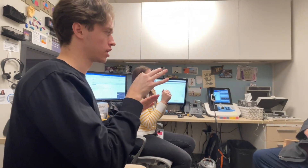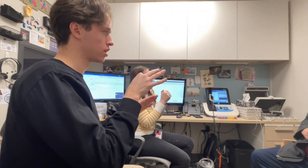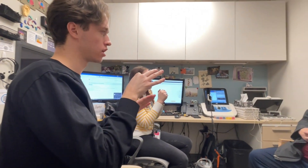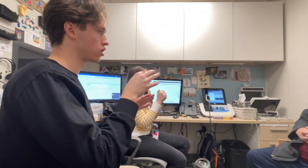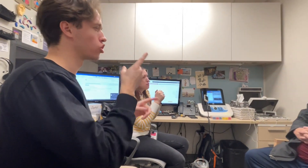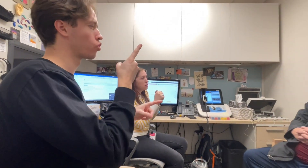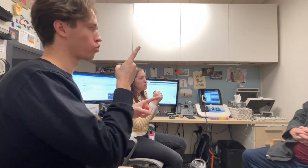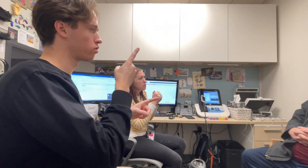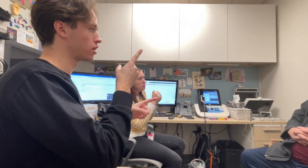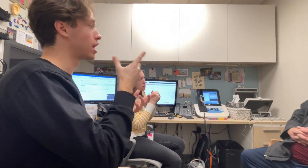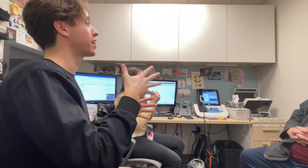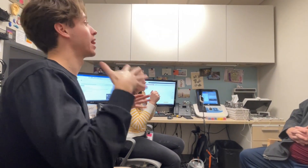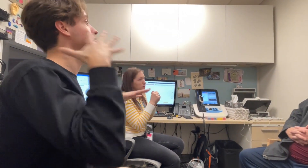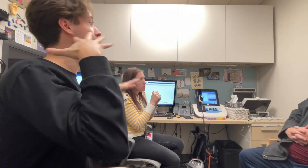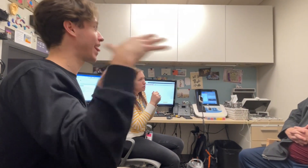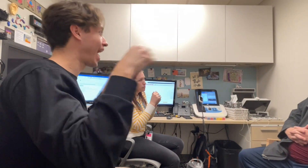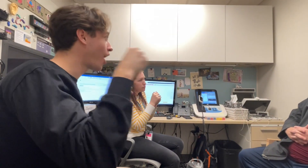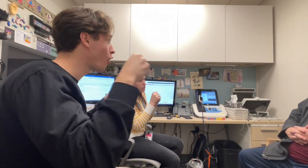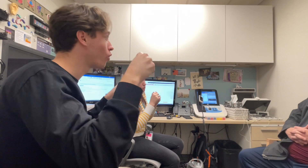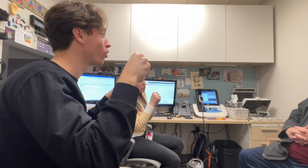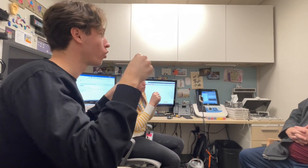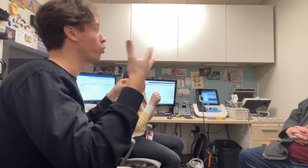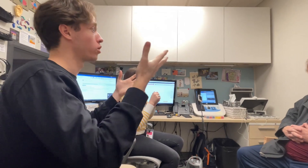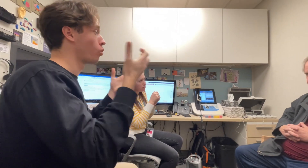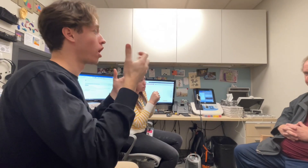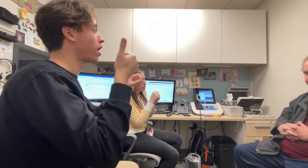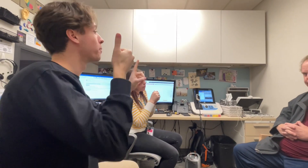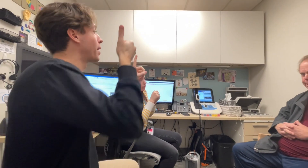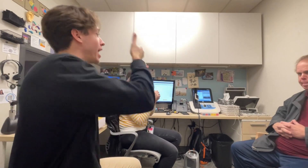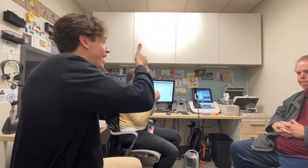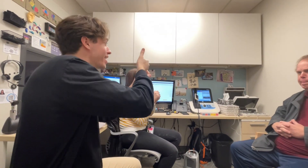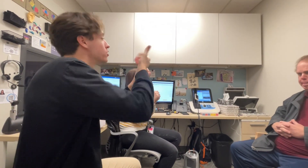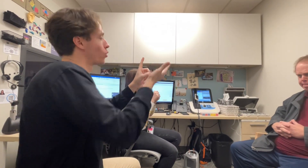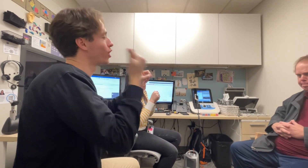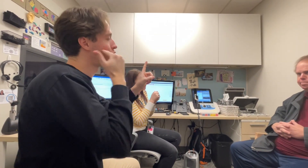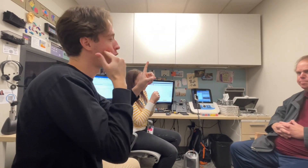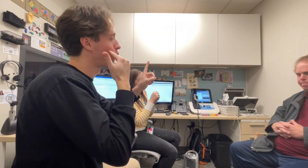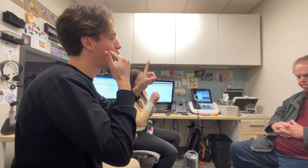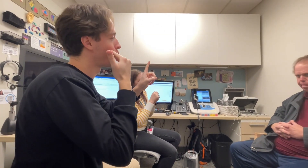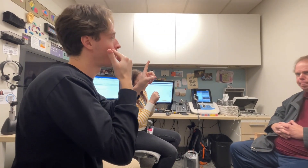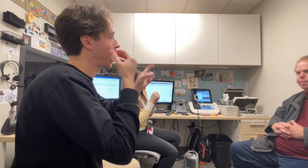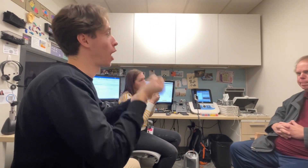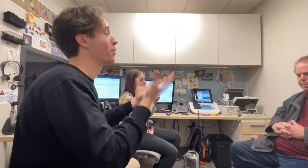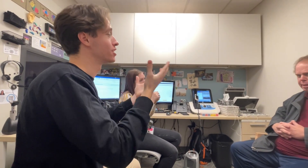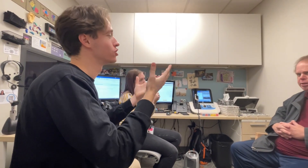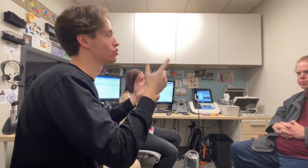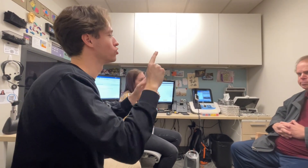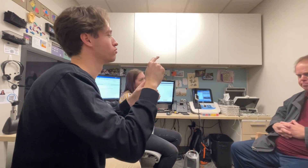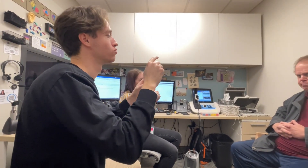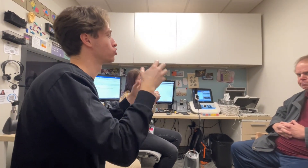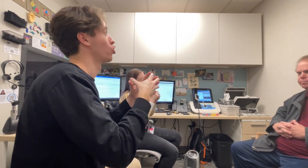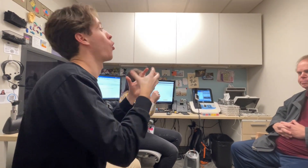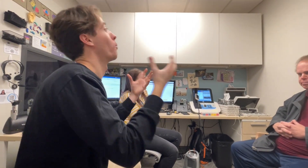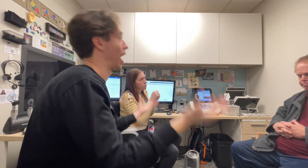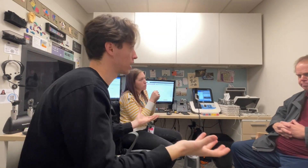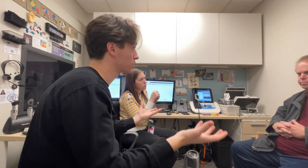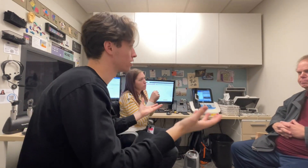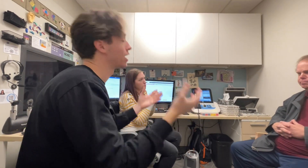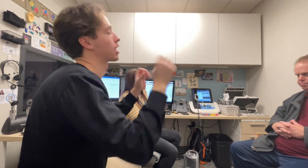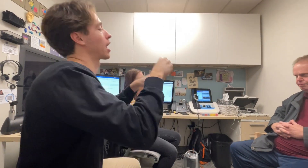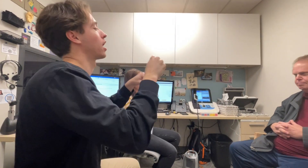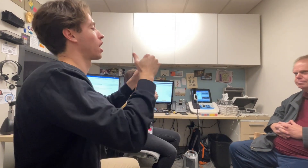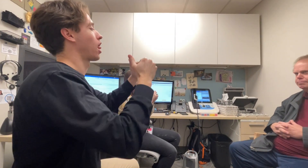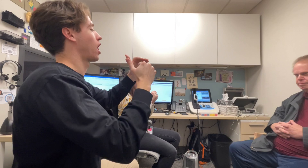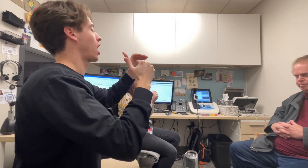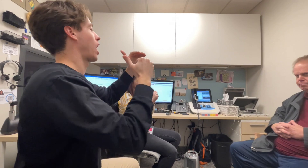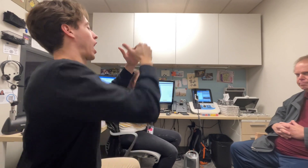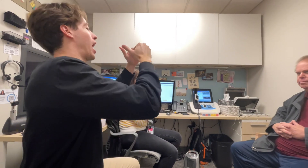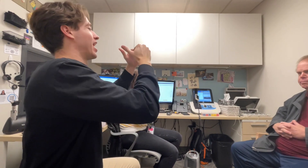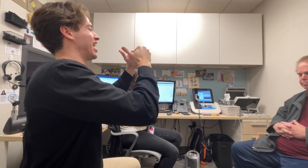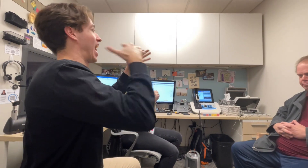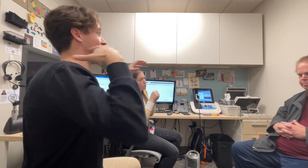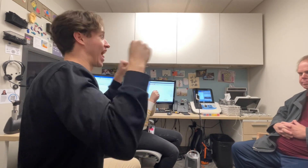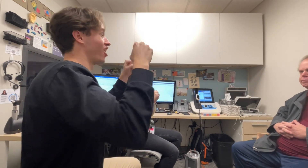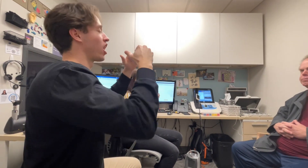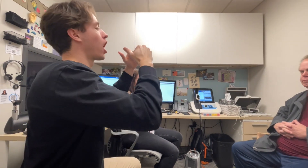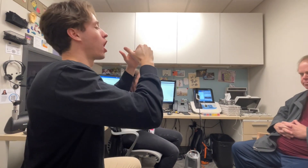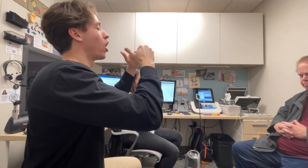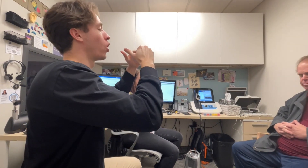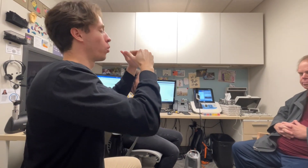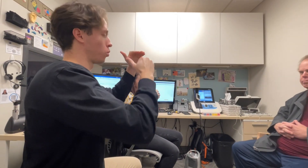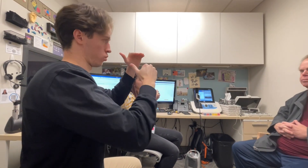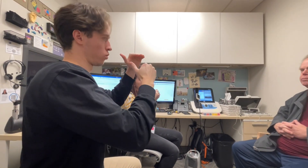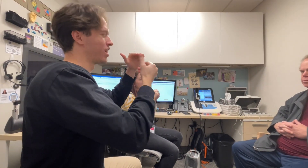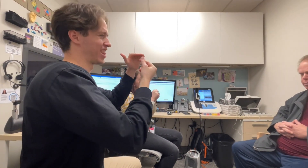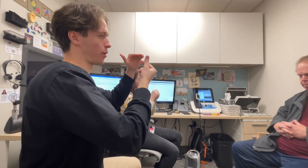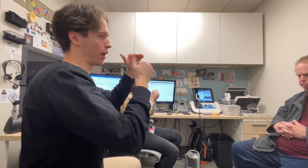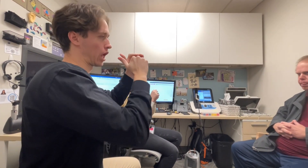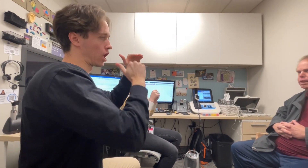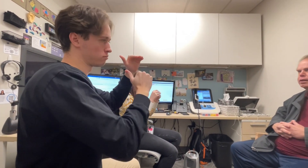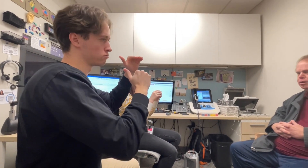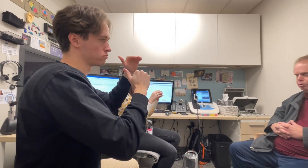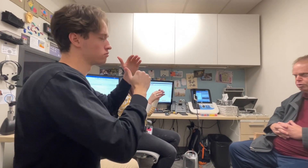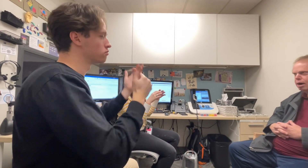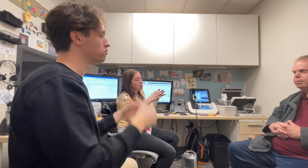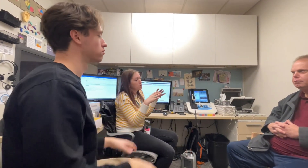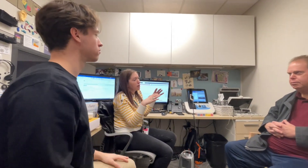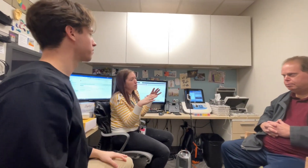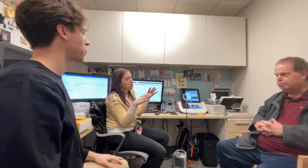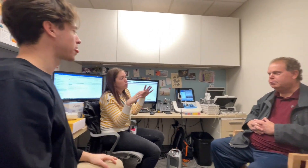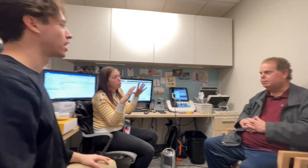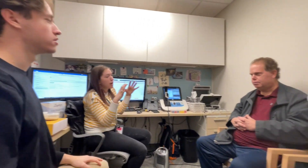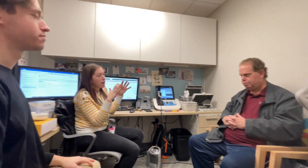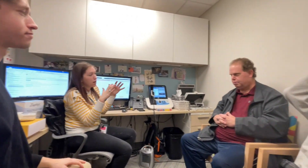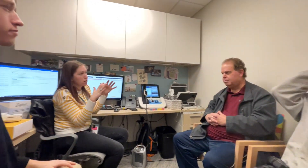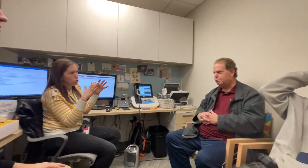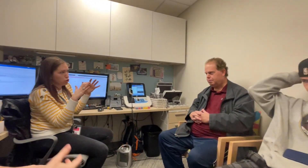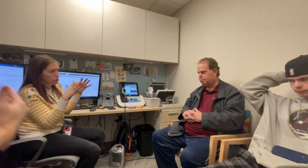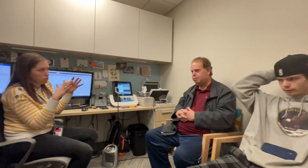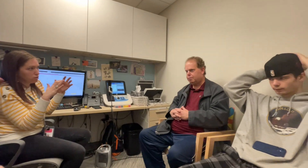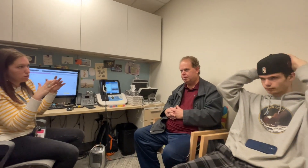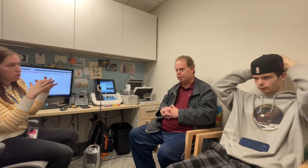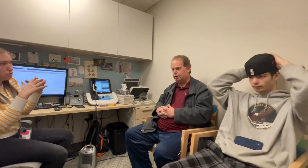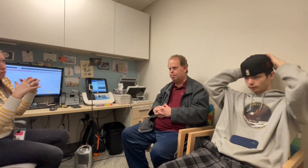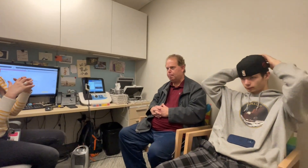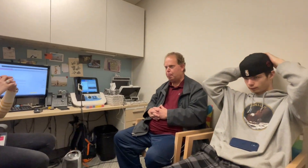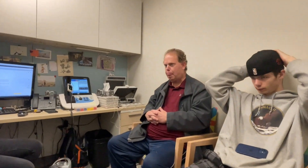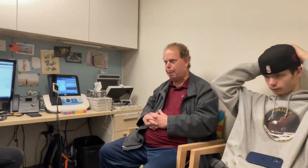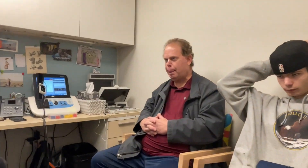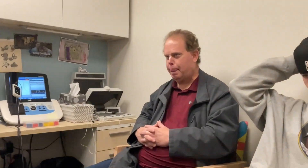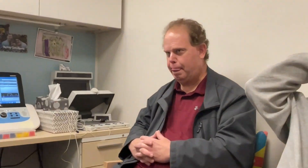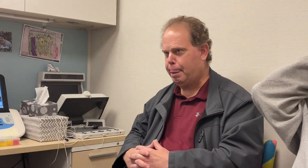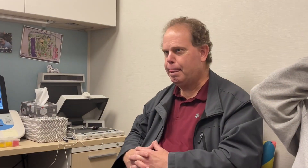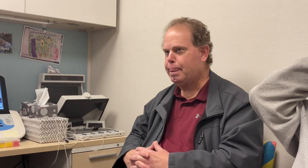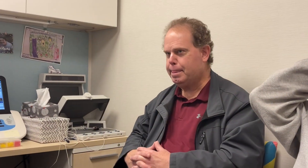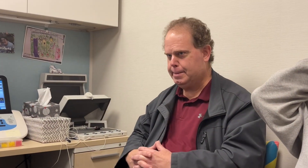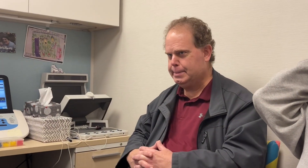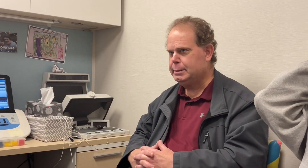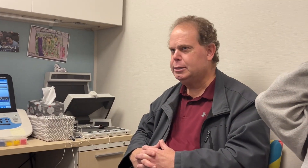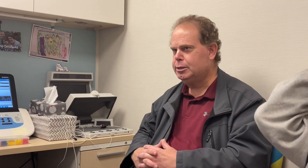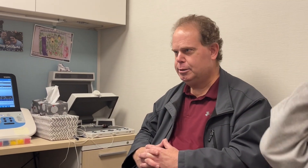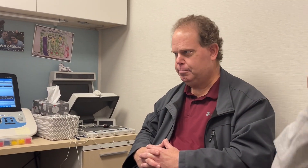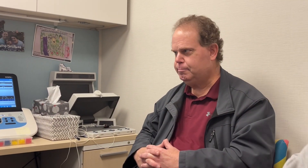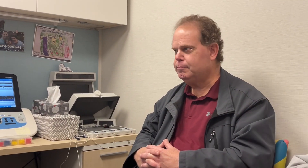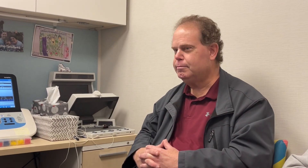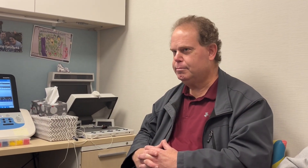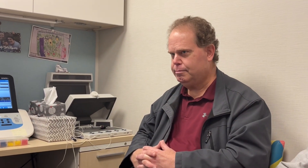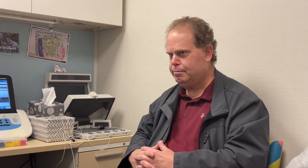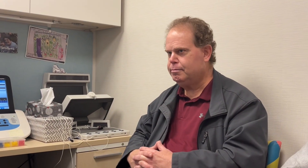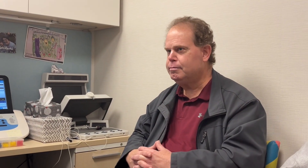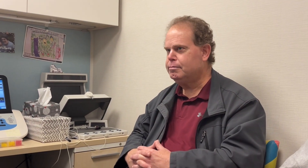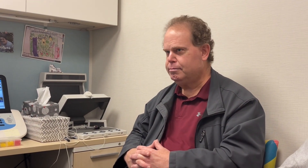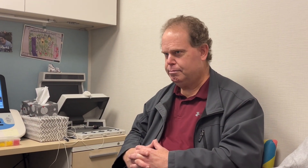bit so there's sort of a an expected range that most people will fit in the closer we